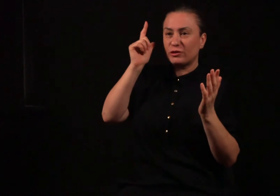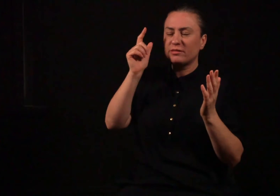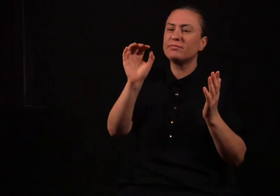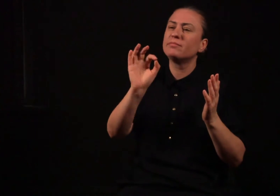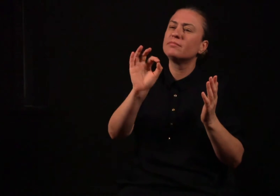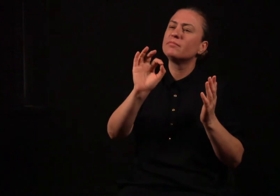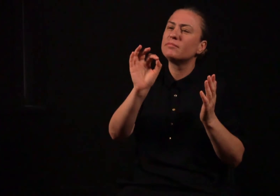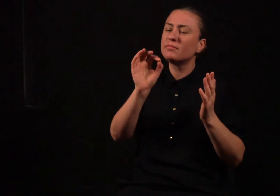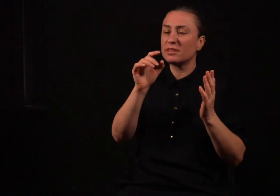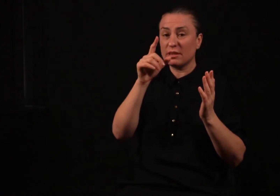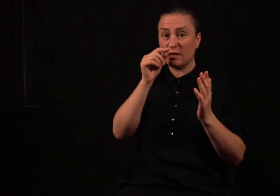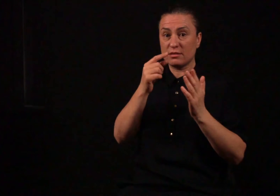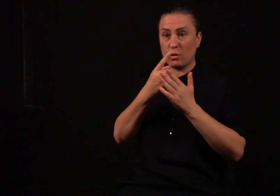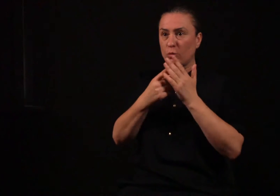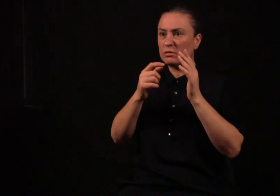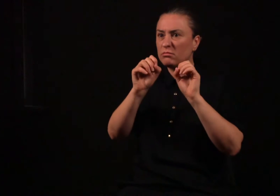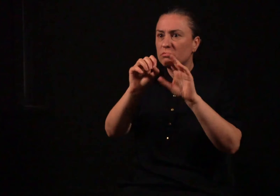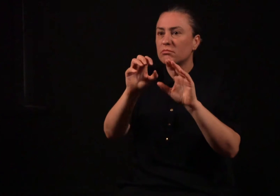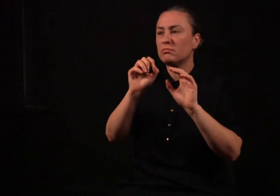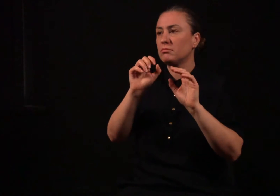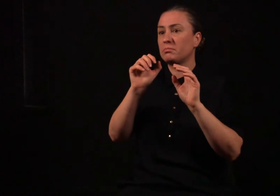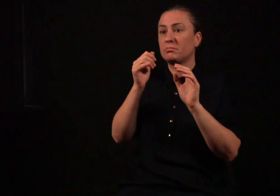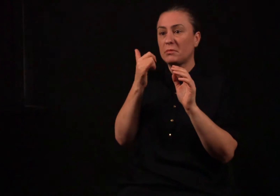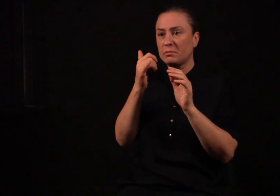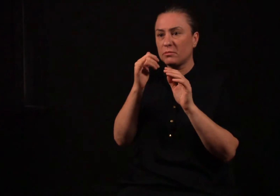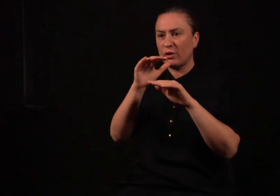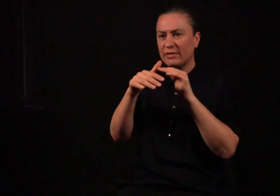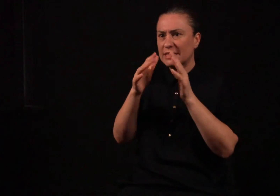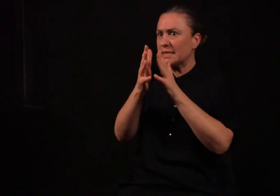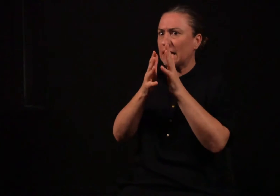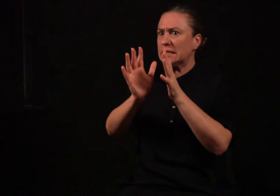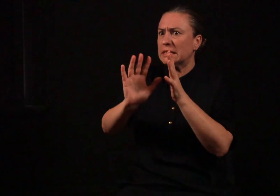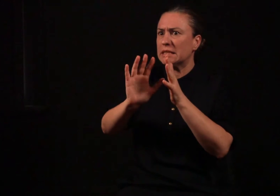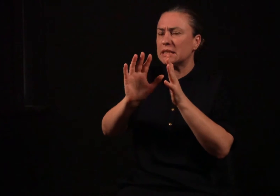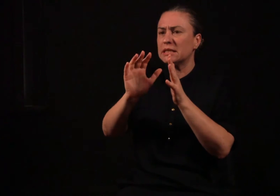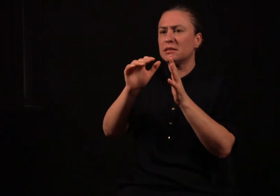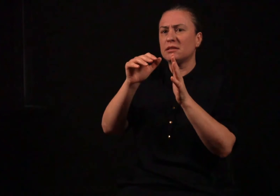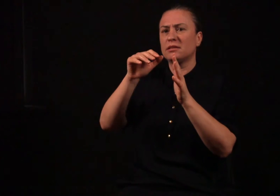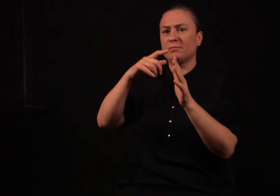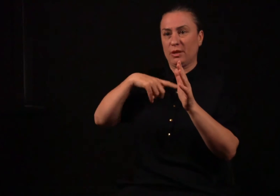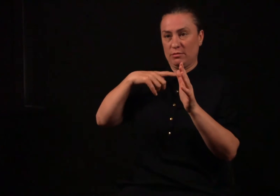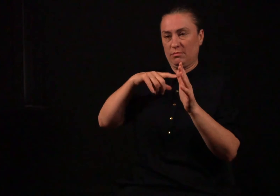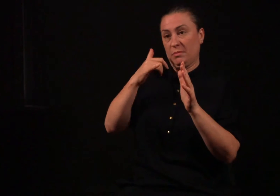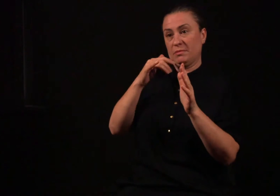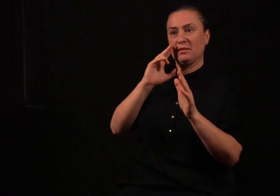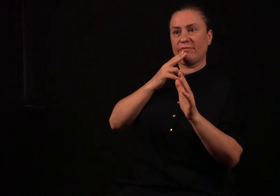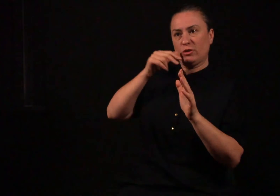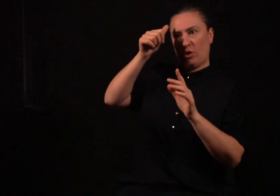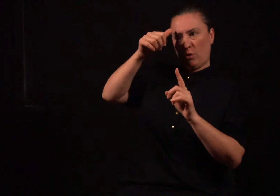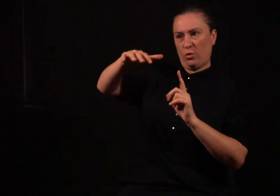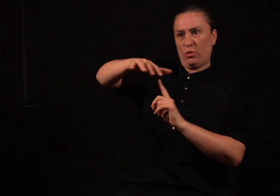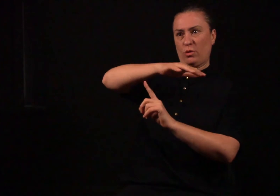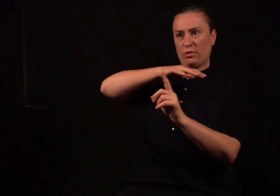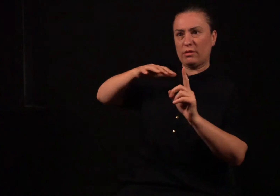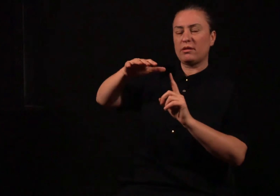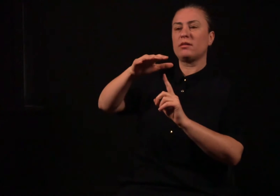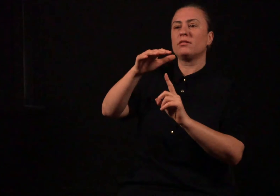It can be all different things. It could be about particular signs that shouldn't be used because obviously, the deaf person knows the environment